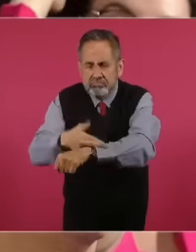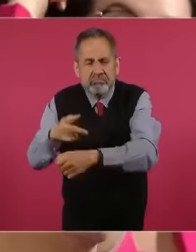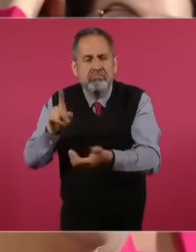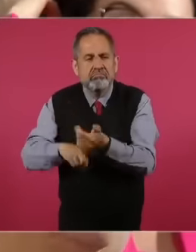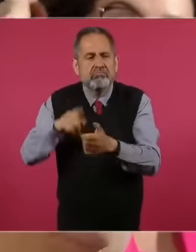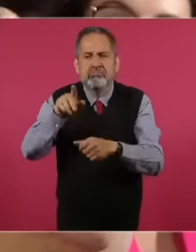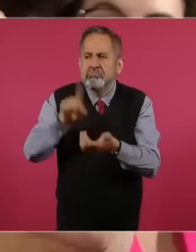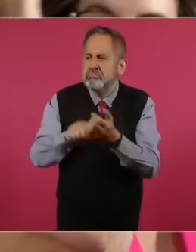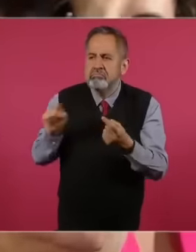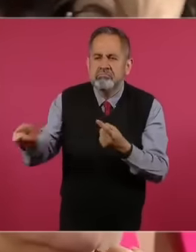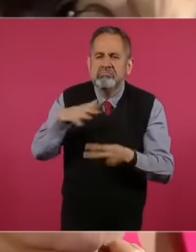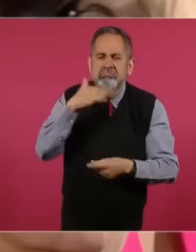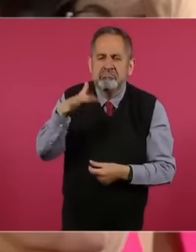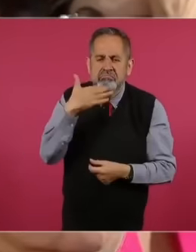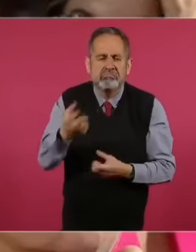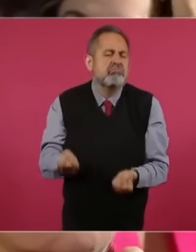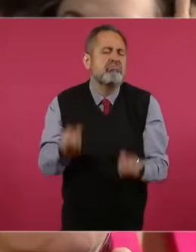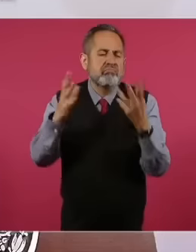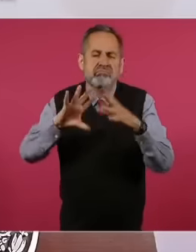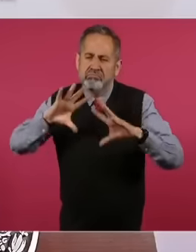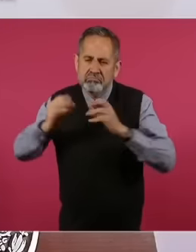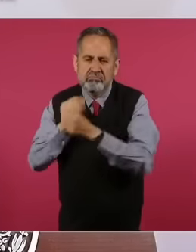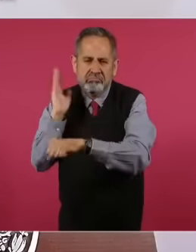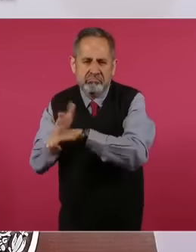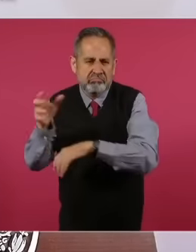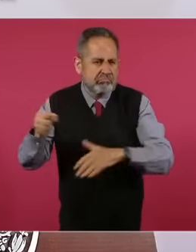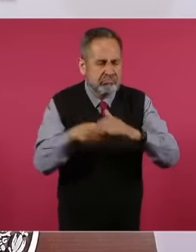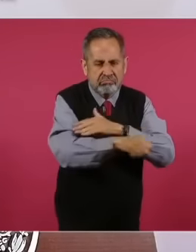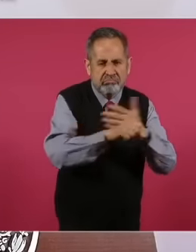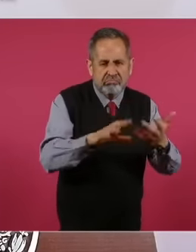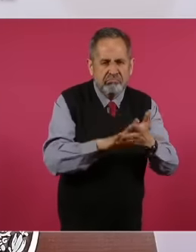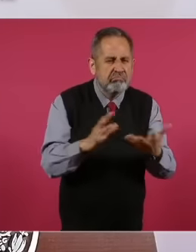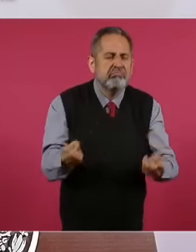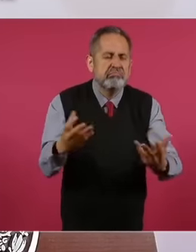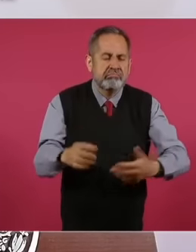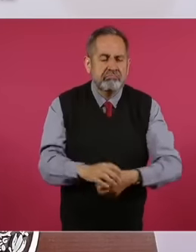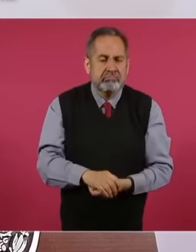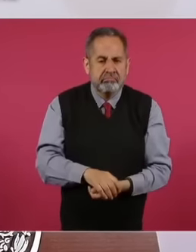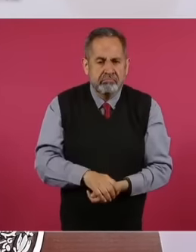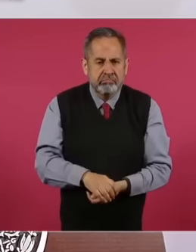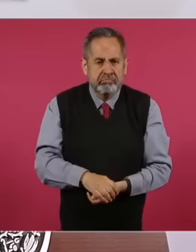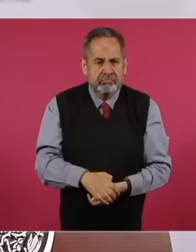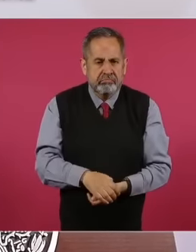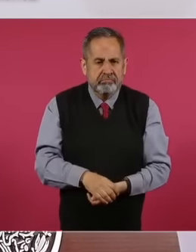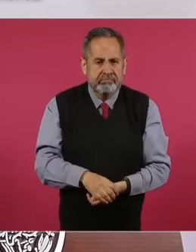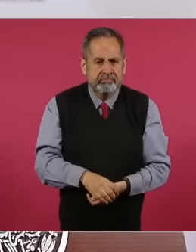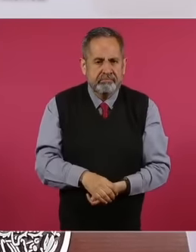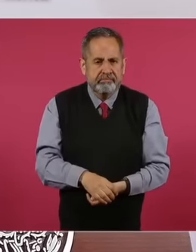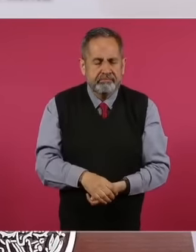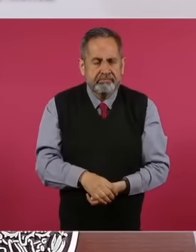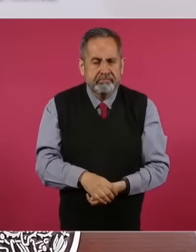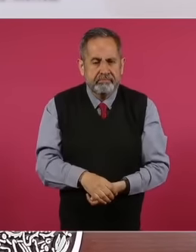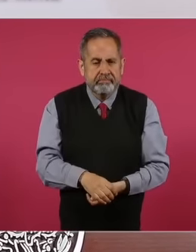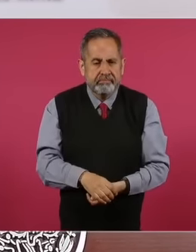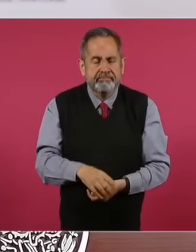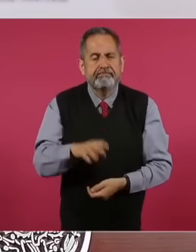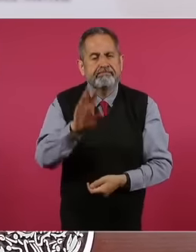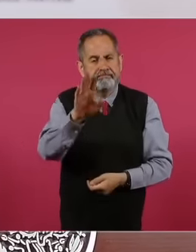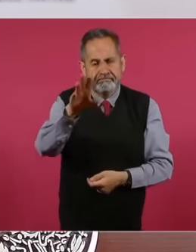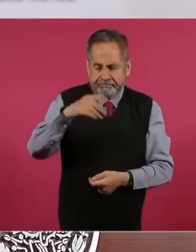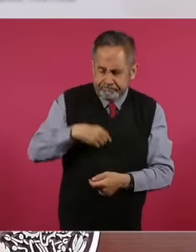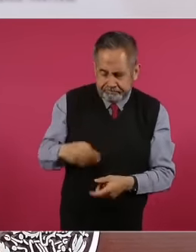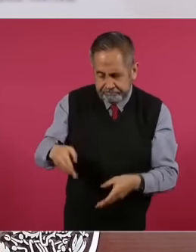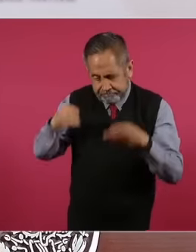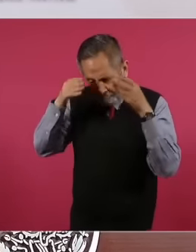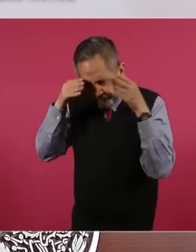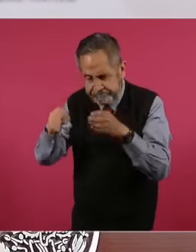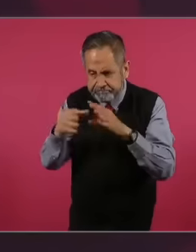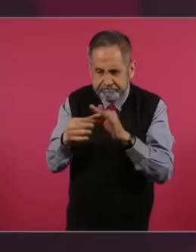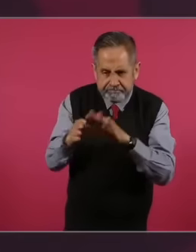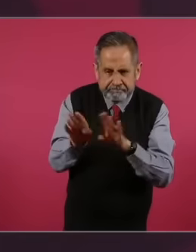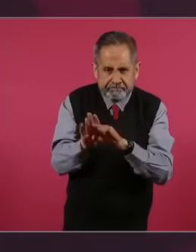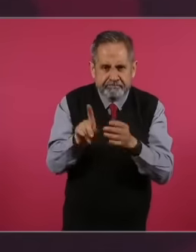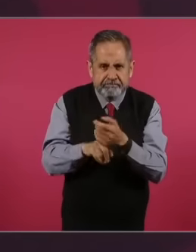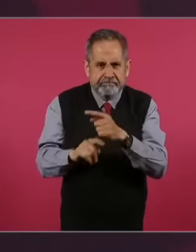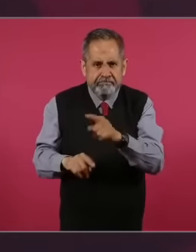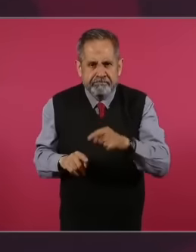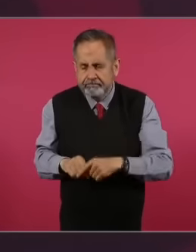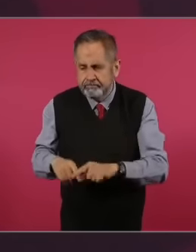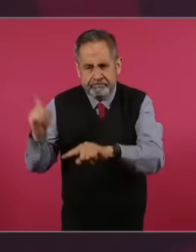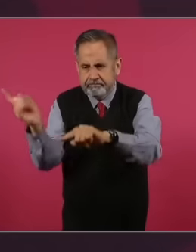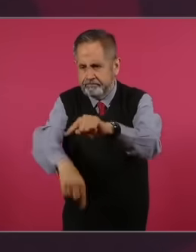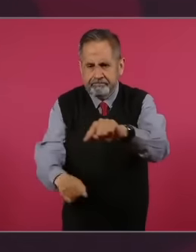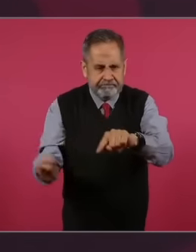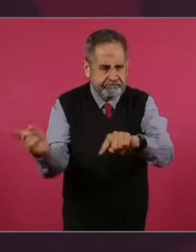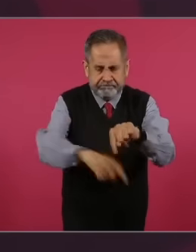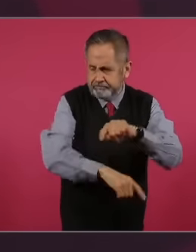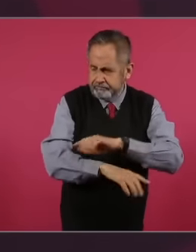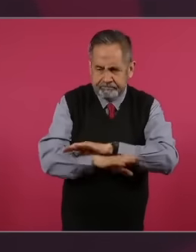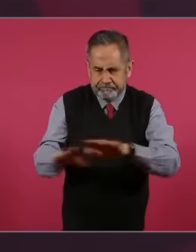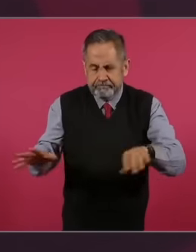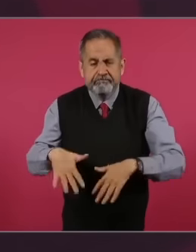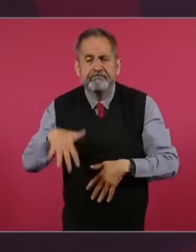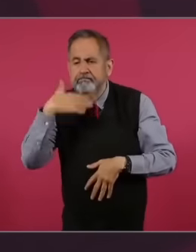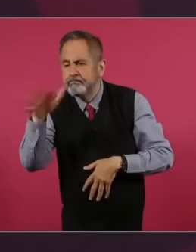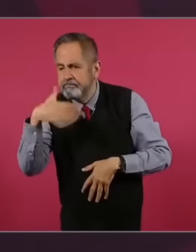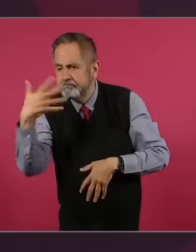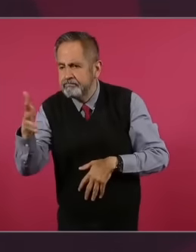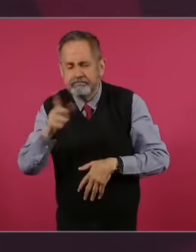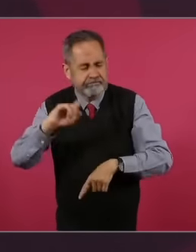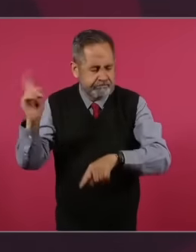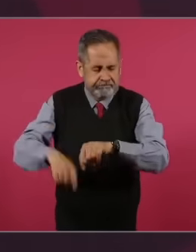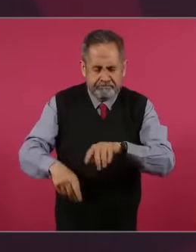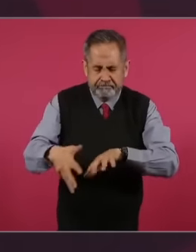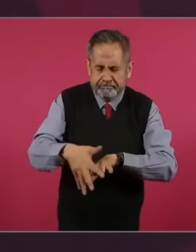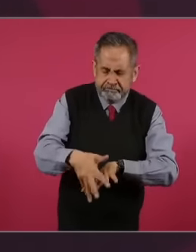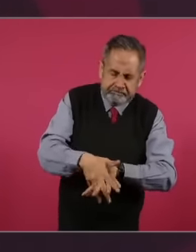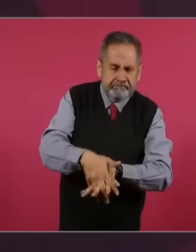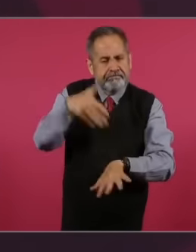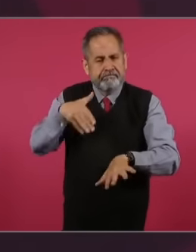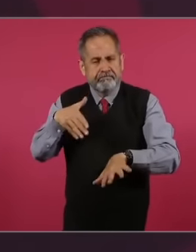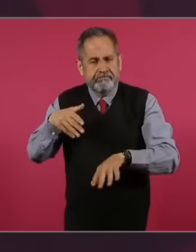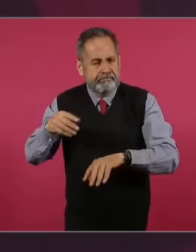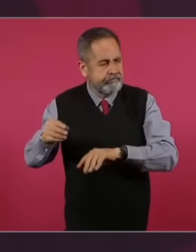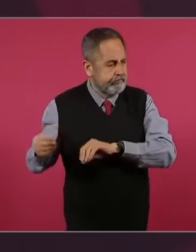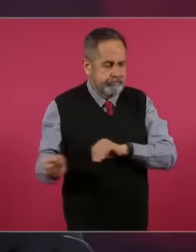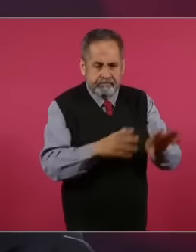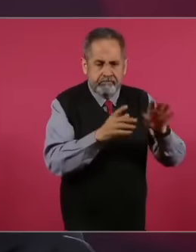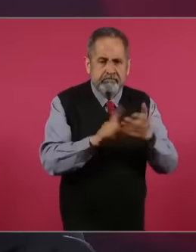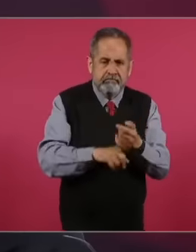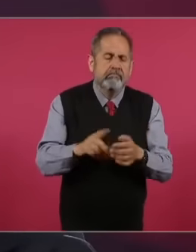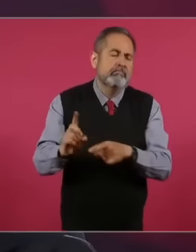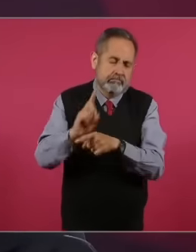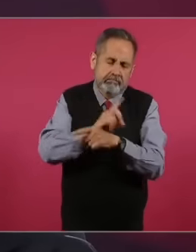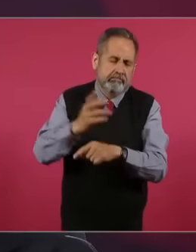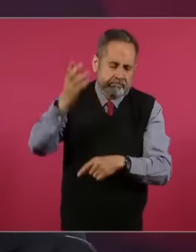corruption? Well, we have dedicated ourselves to banishing corruption from the beginning.